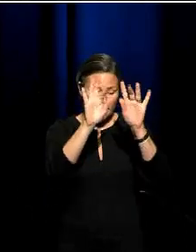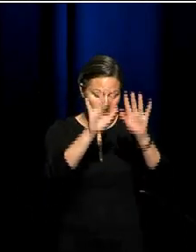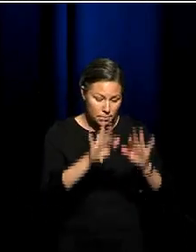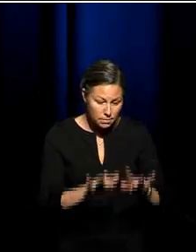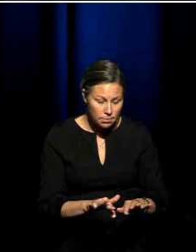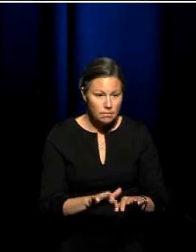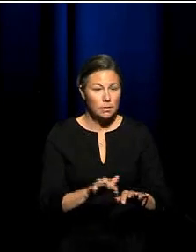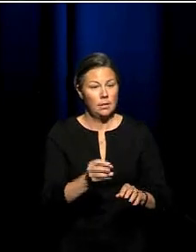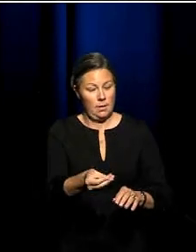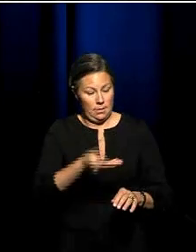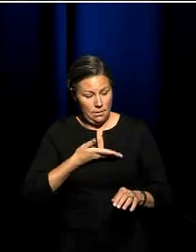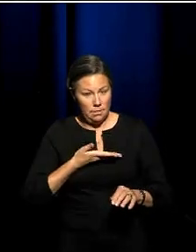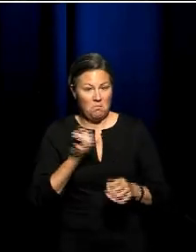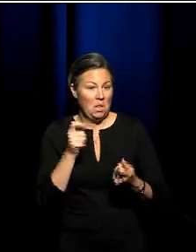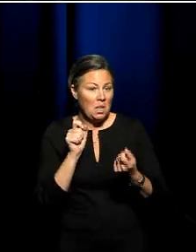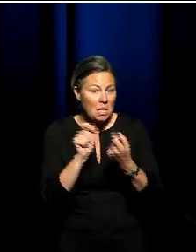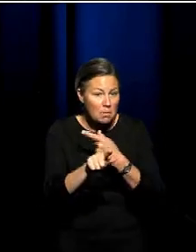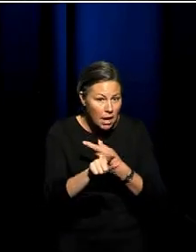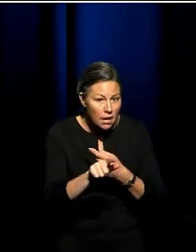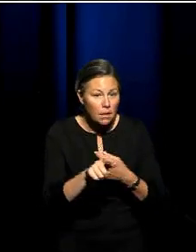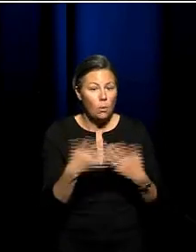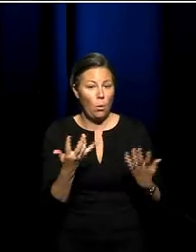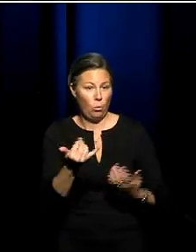details are on the Royal commission's website along with a downloadable